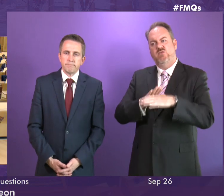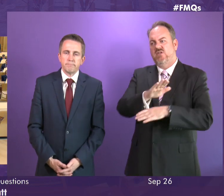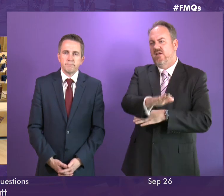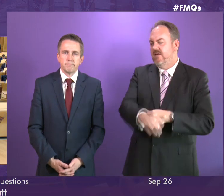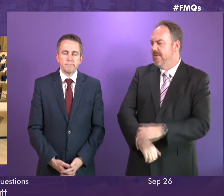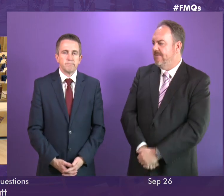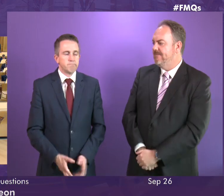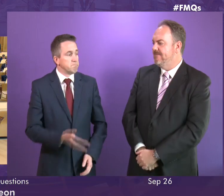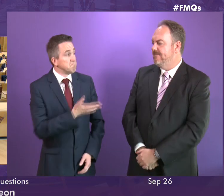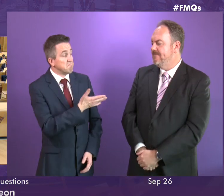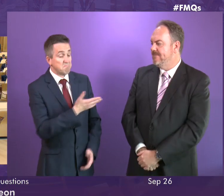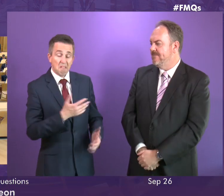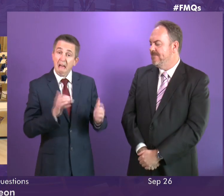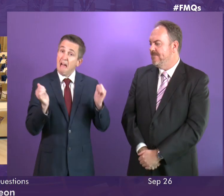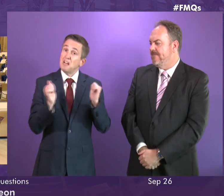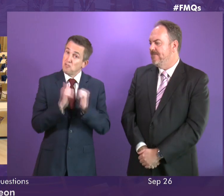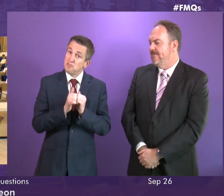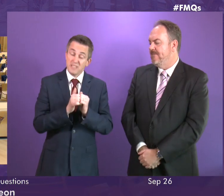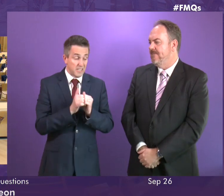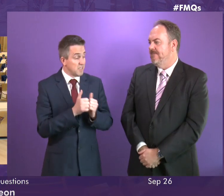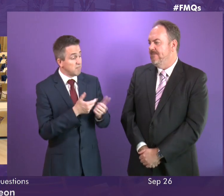The First Minister (Nicola Sturgeon): I agree with that and I welcome the report